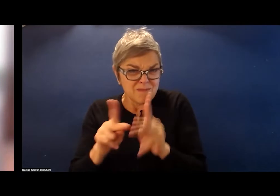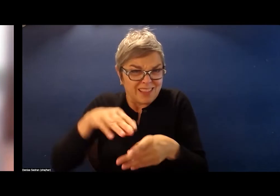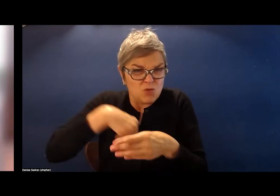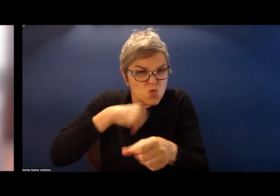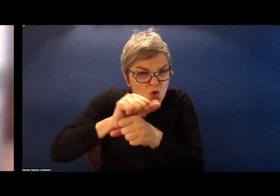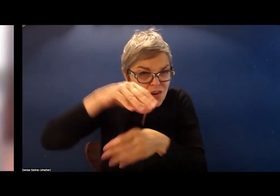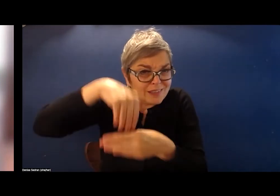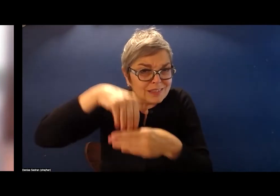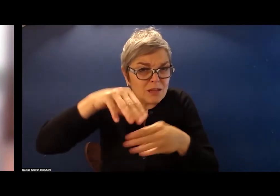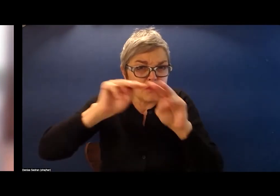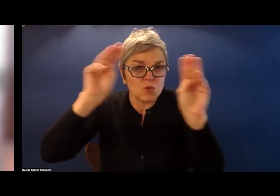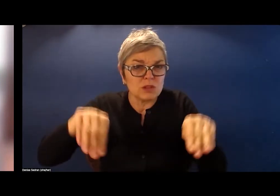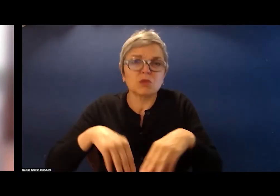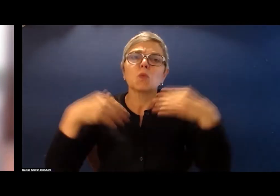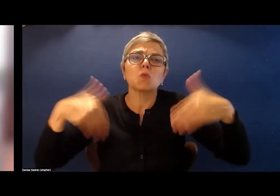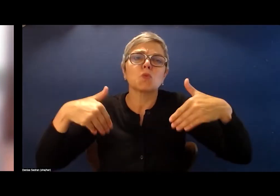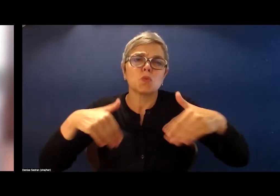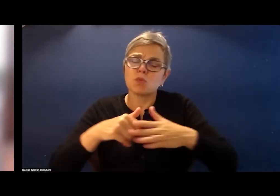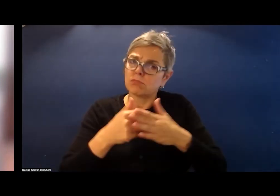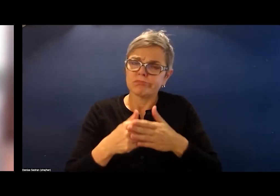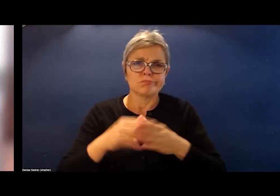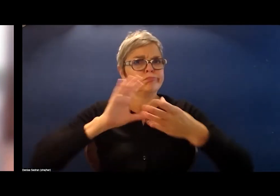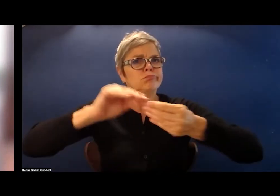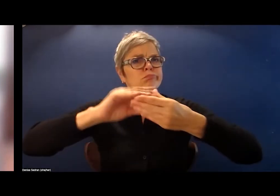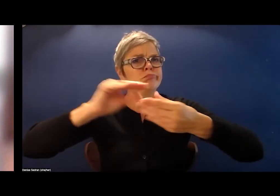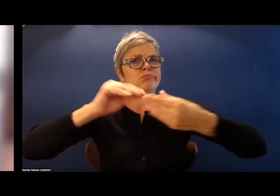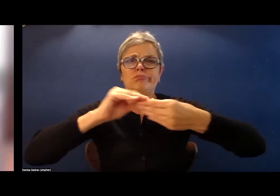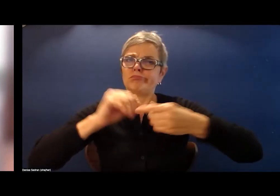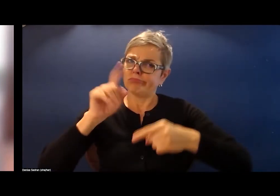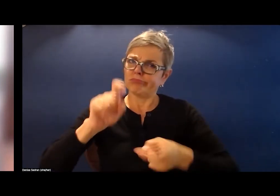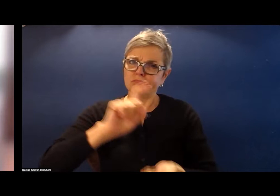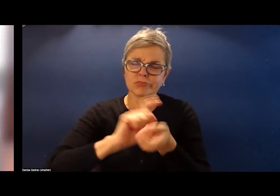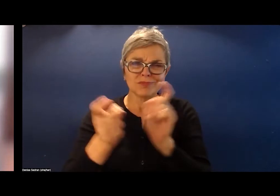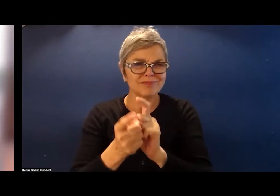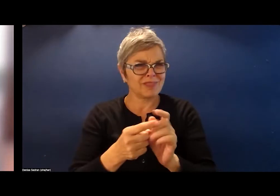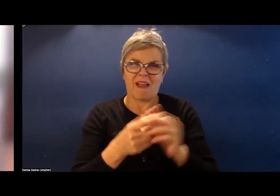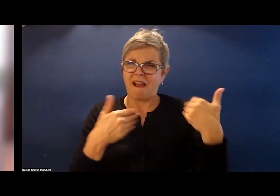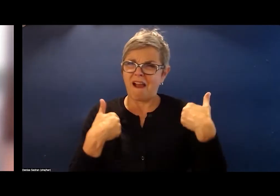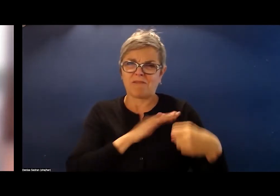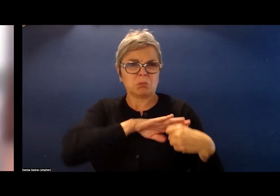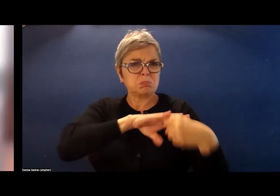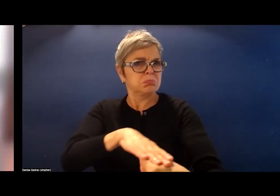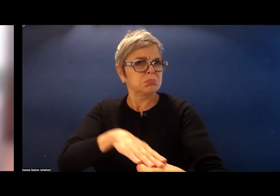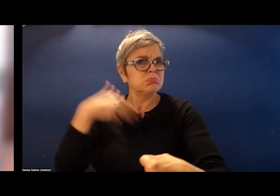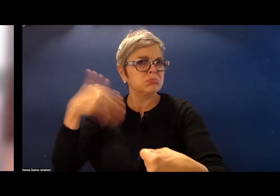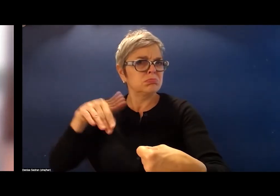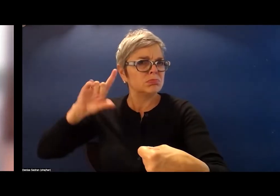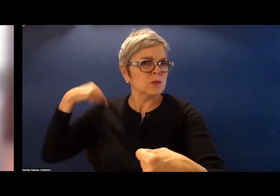how things have to change, why things have to change, what kinds of oppressive practices were still taking place in museums.